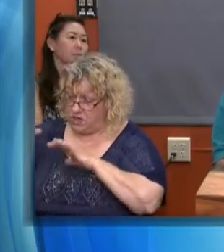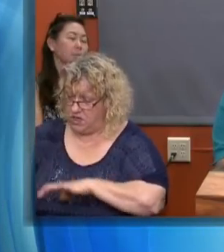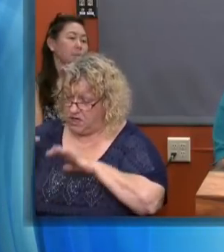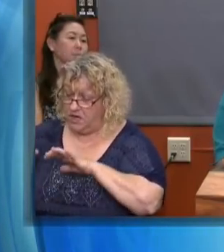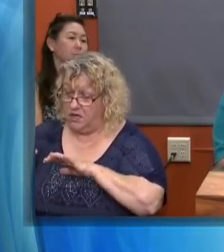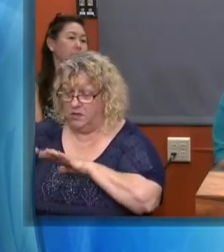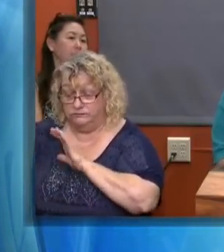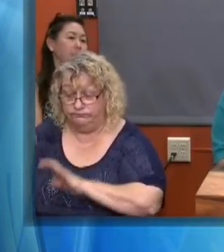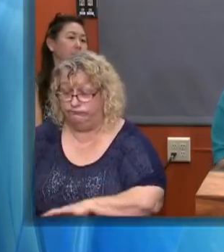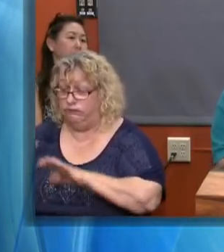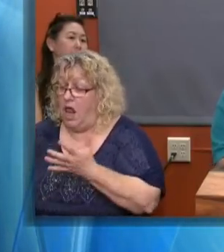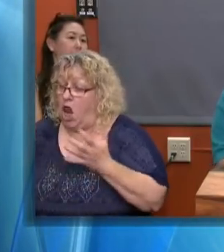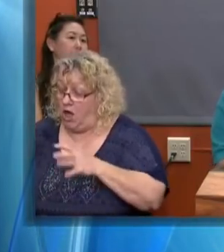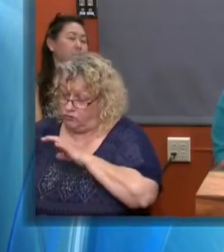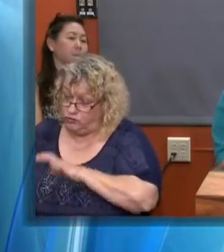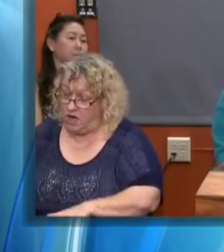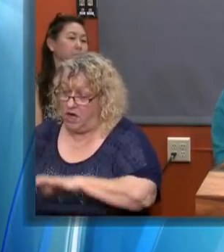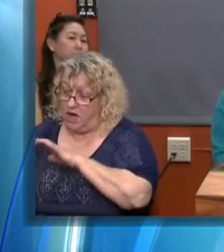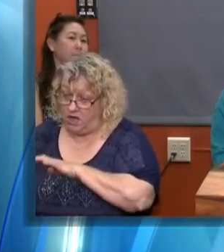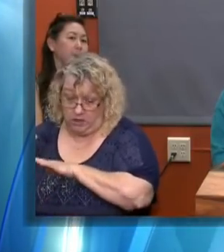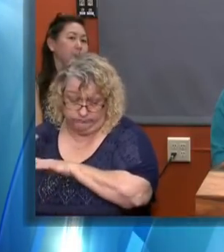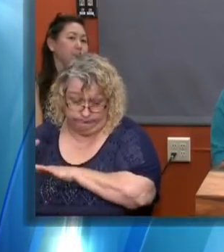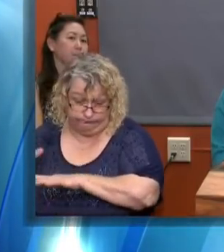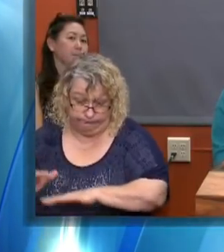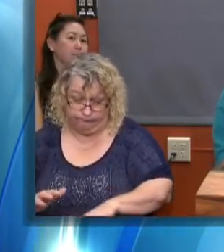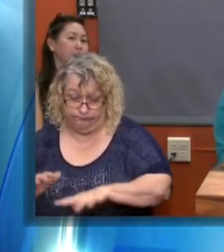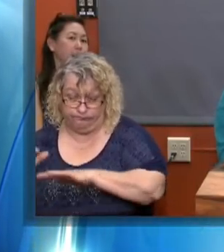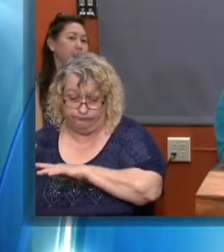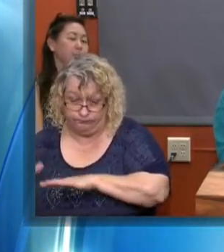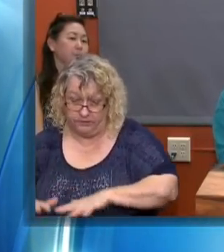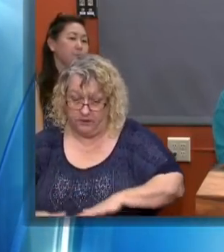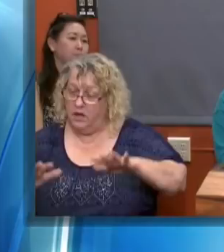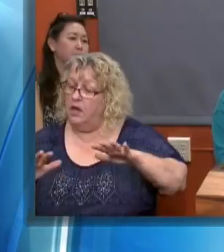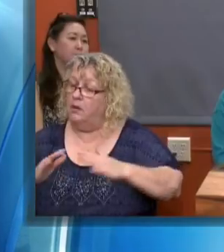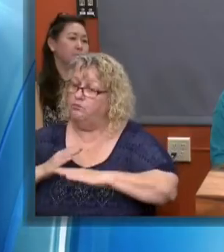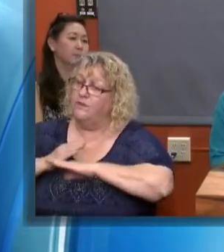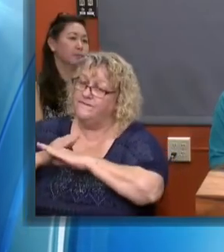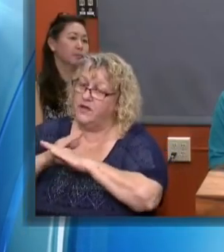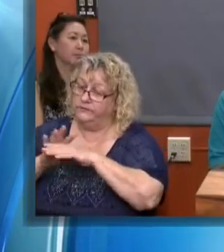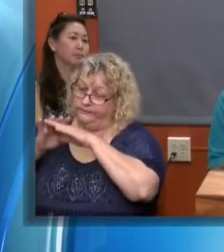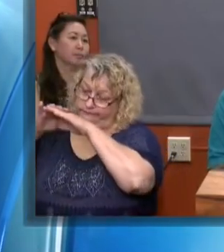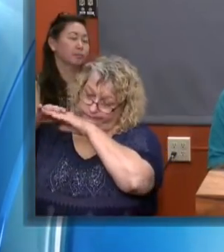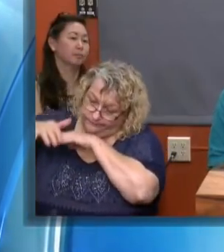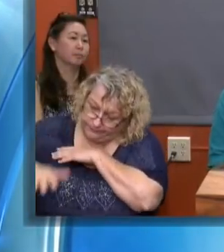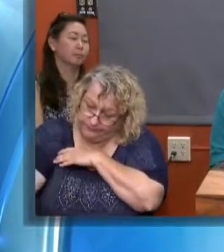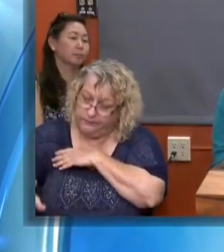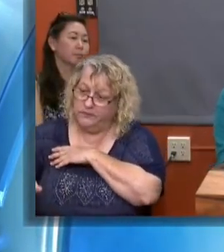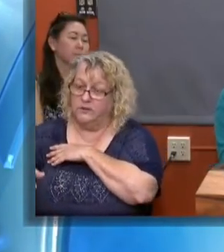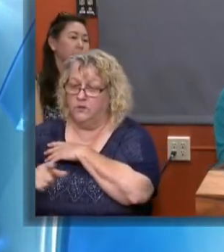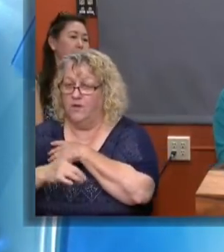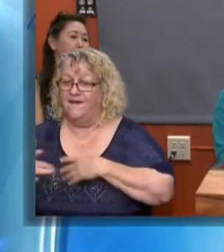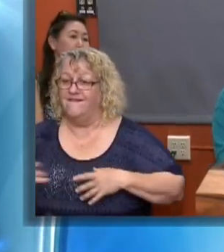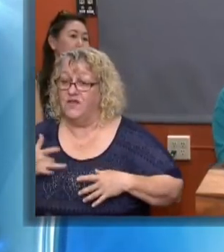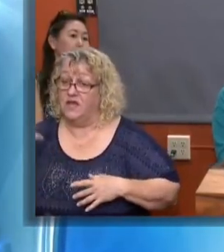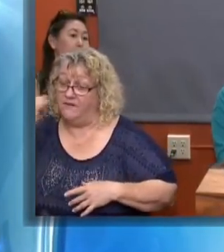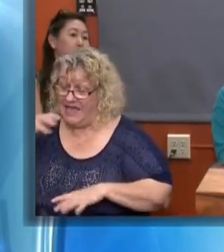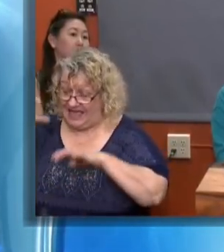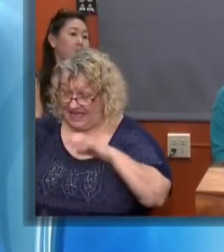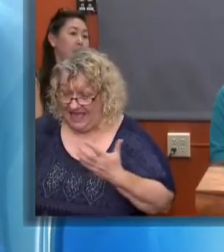OUR COMMUNITY BECAUSE THEY HELPED TO KEEP HIGH RAINFALL EVENTS OR STORM WATER FROM